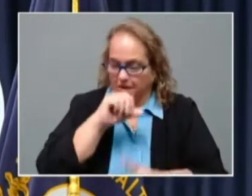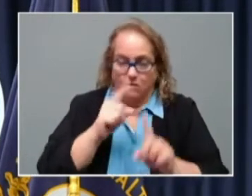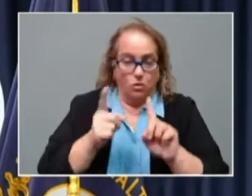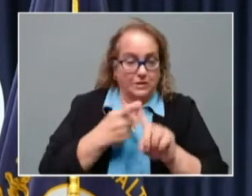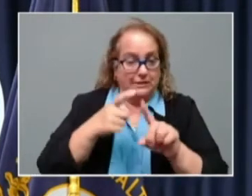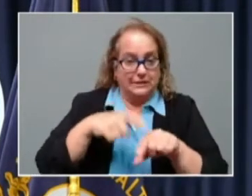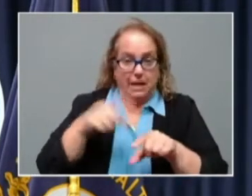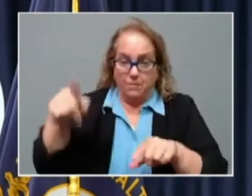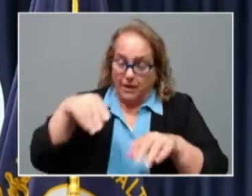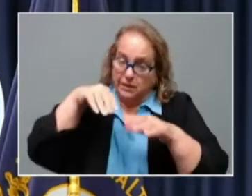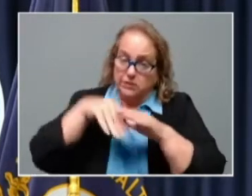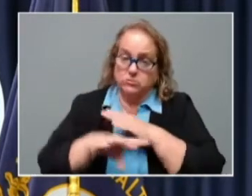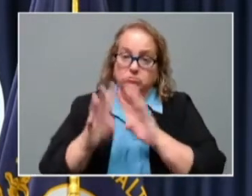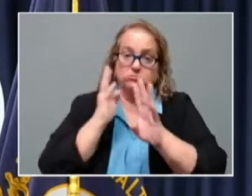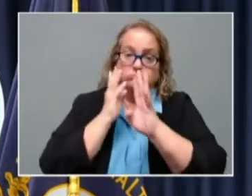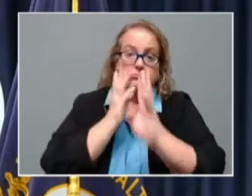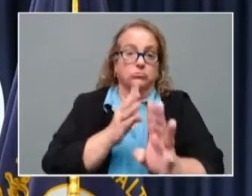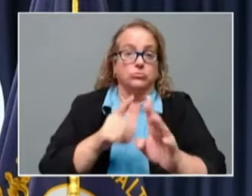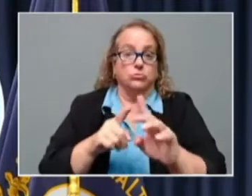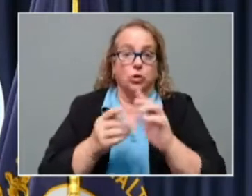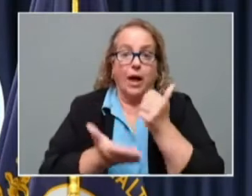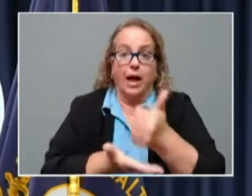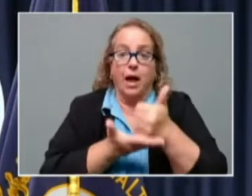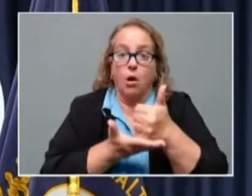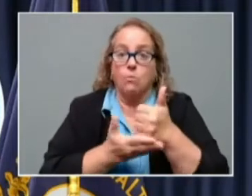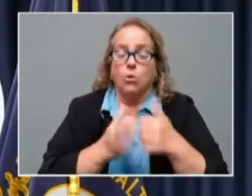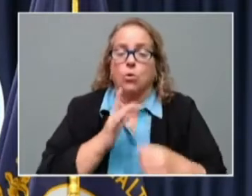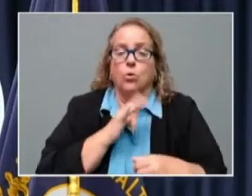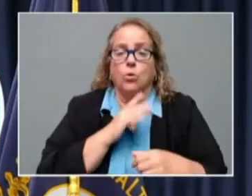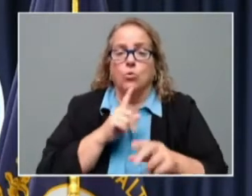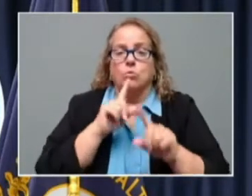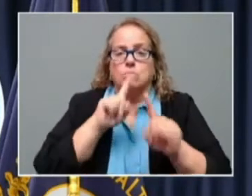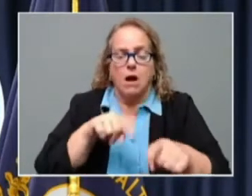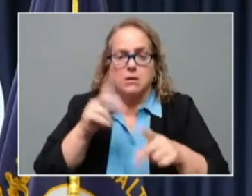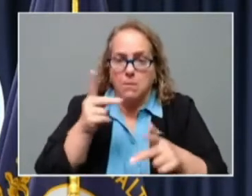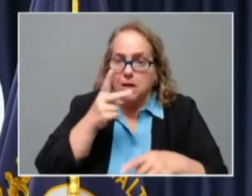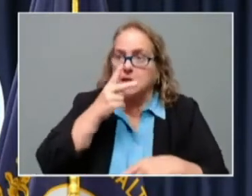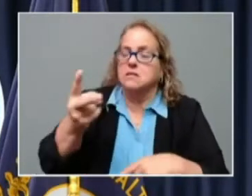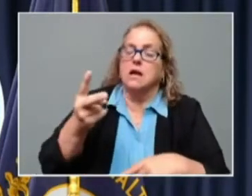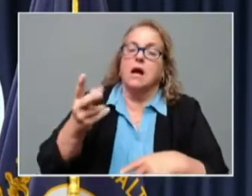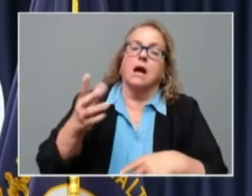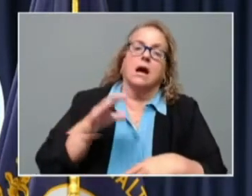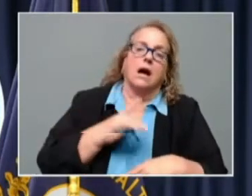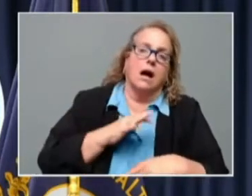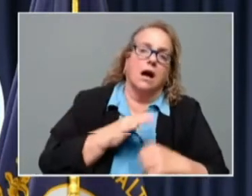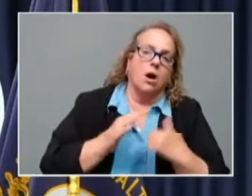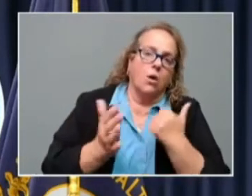uh response in people that have been working for 18 months. Uh that is so